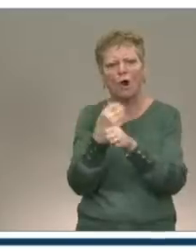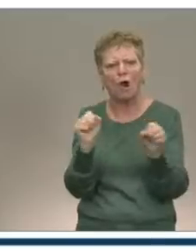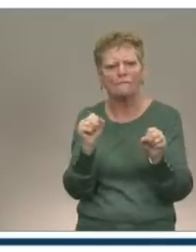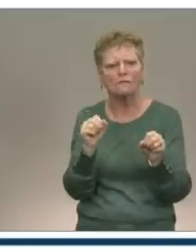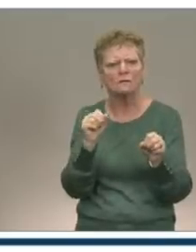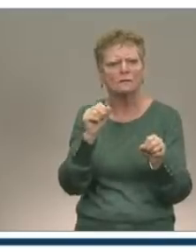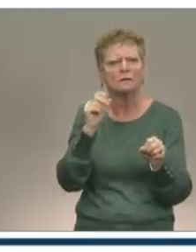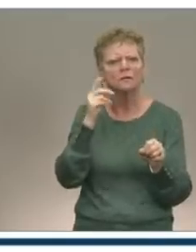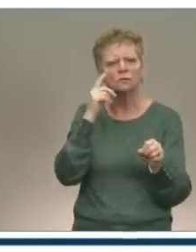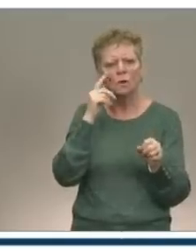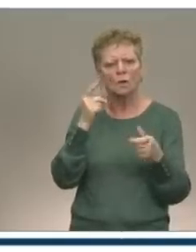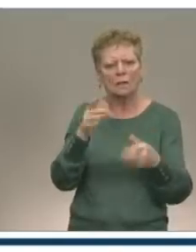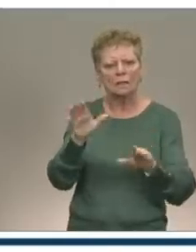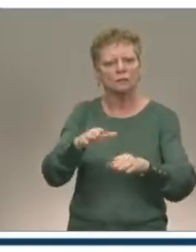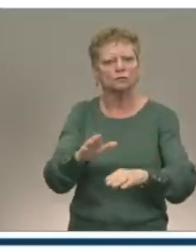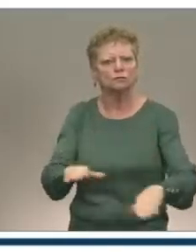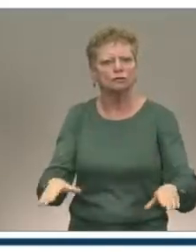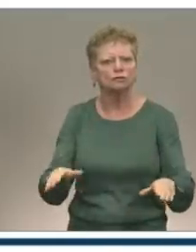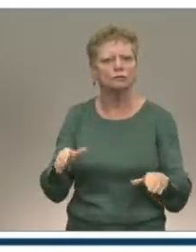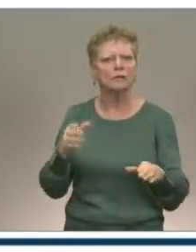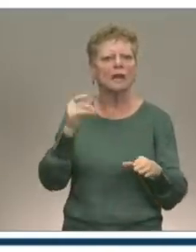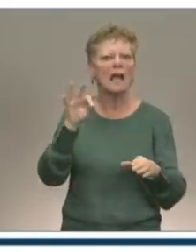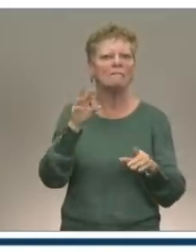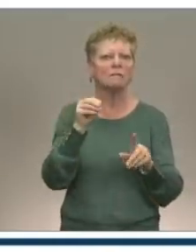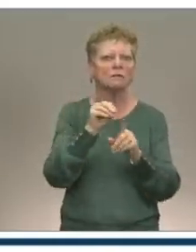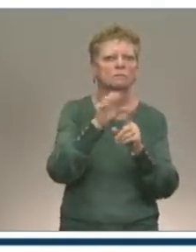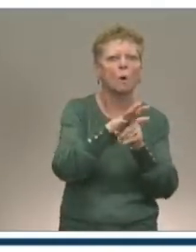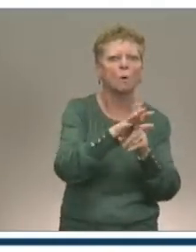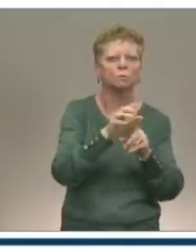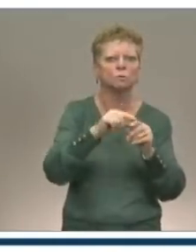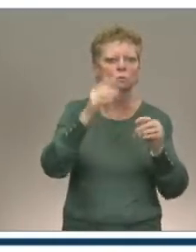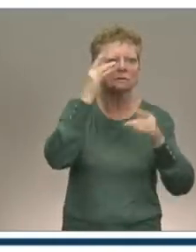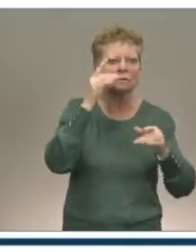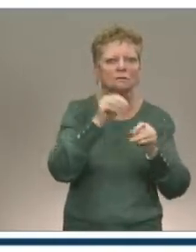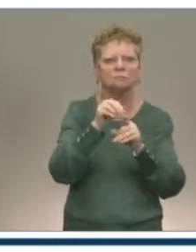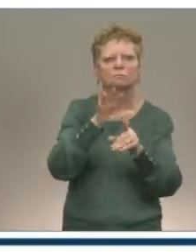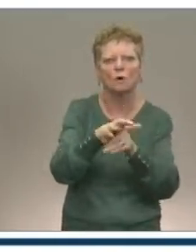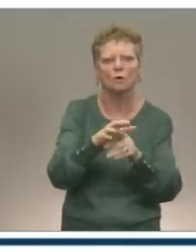potentially of increased exposures over holidays i was involved and said yeah that from a public